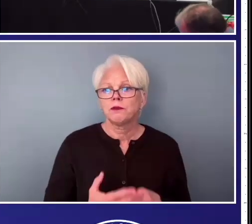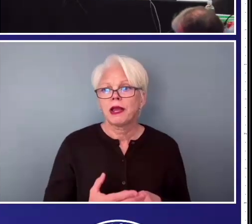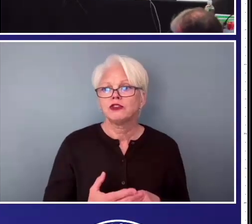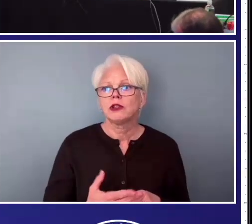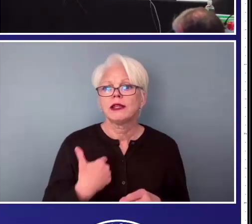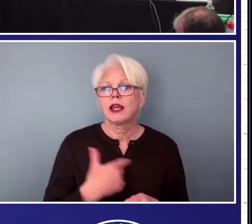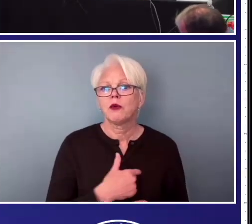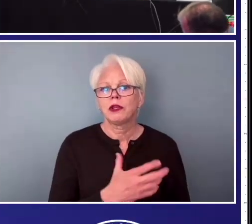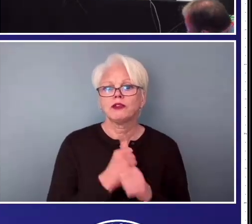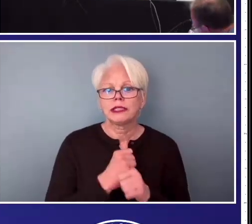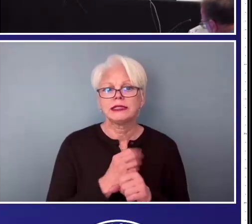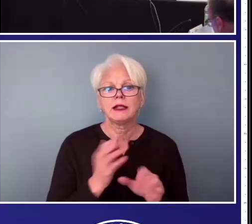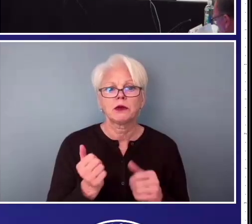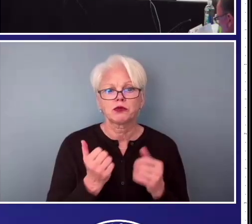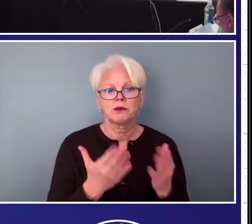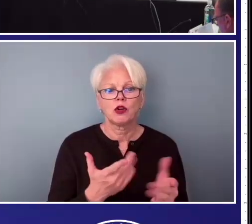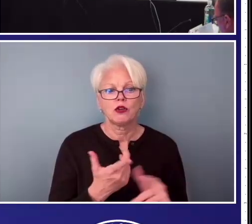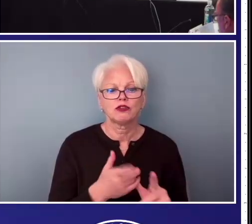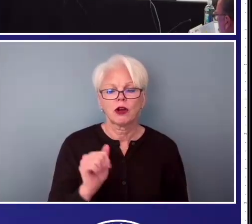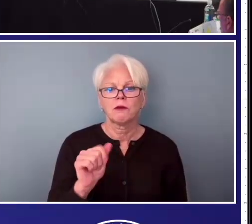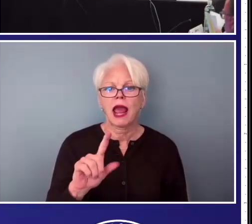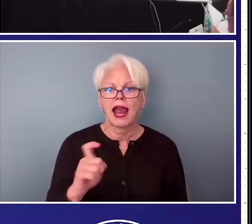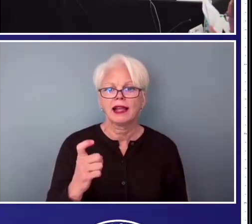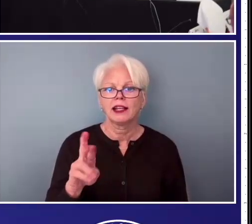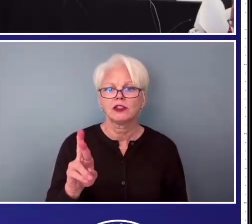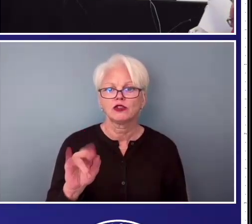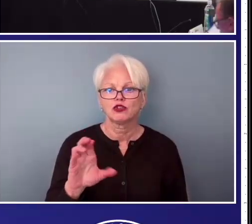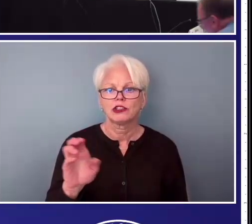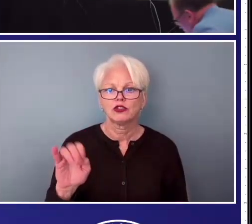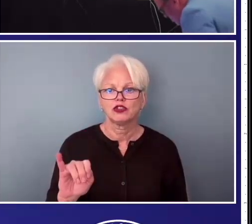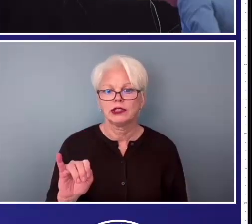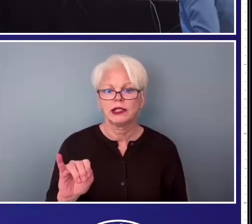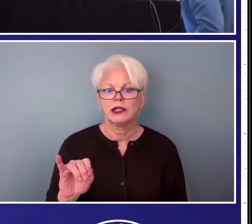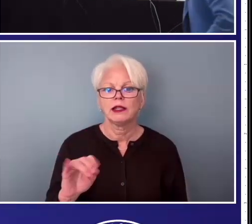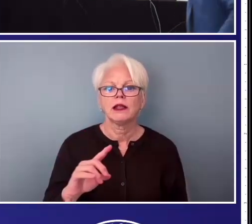a proposal from Alex Ricci on (2) Romanette